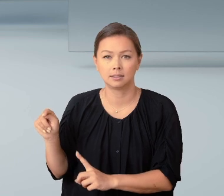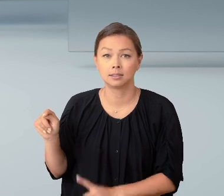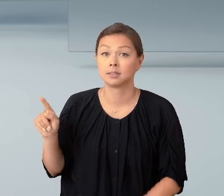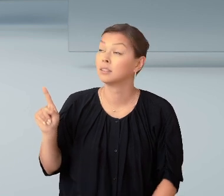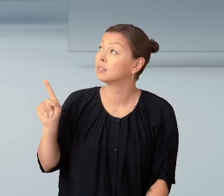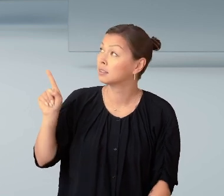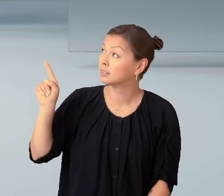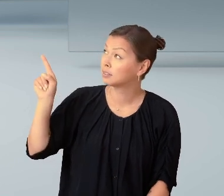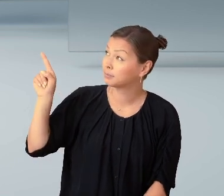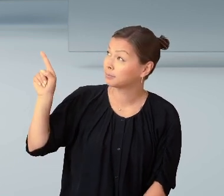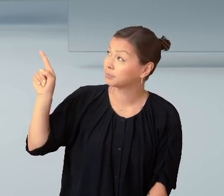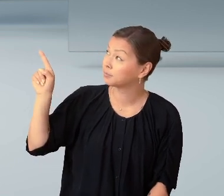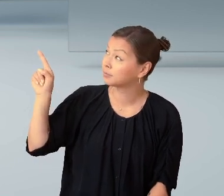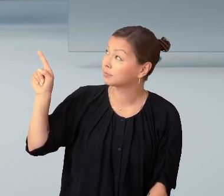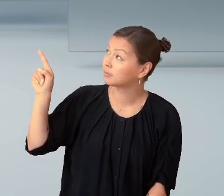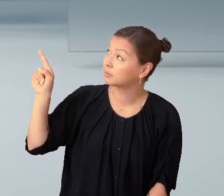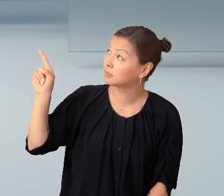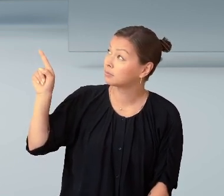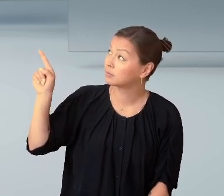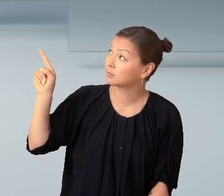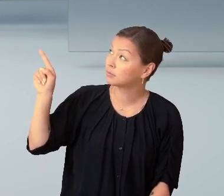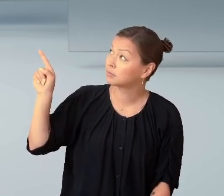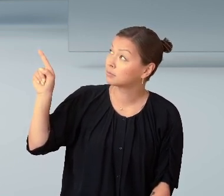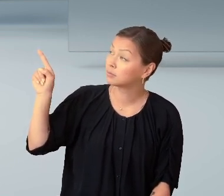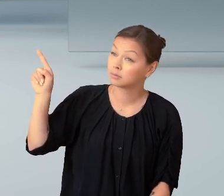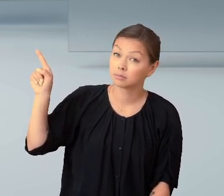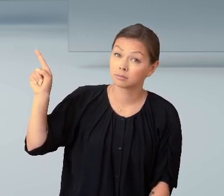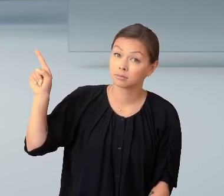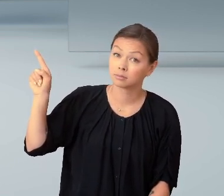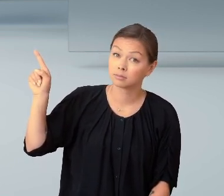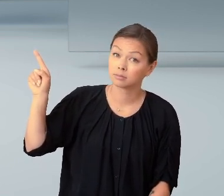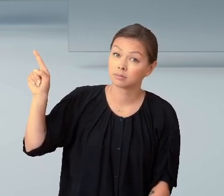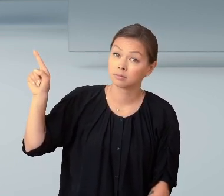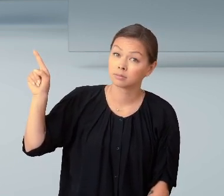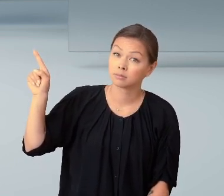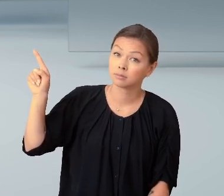What you're seeing right here is on the top left, this is the